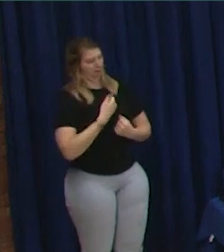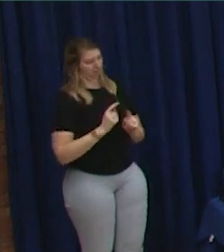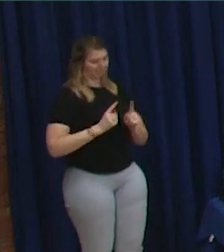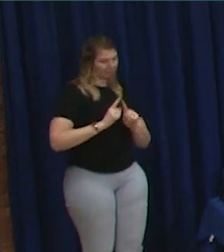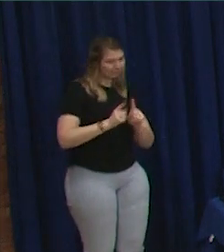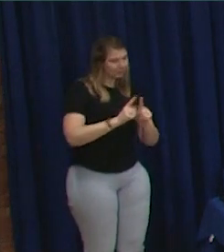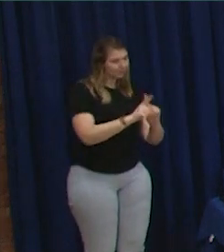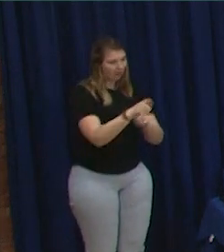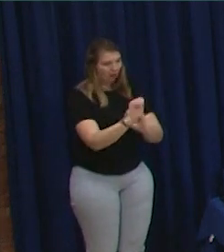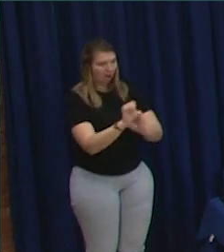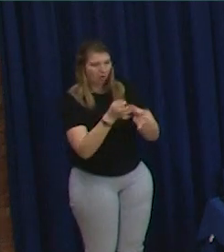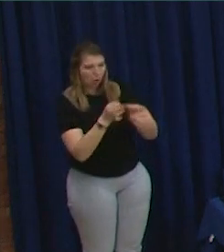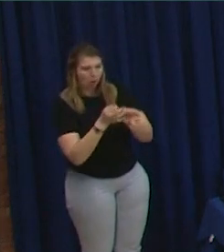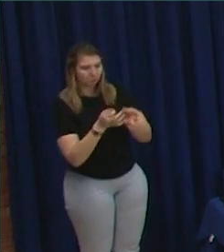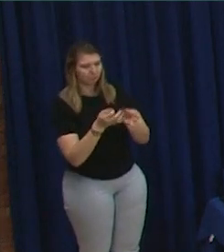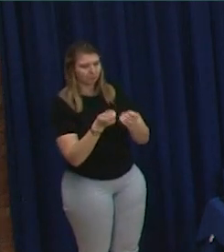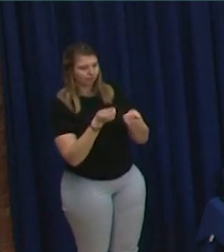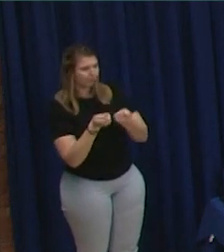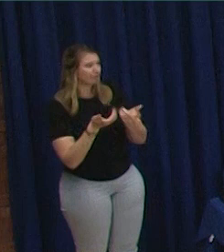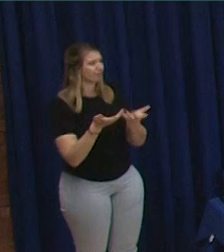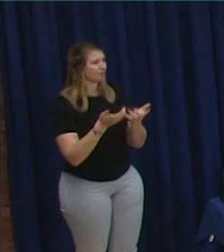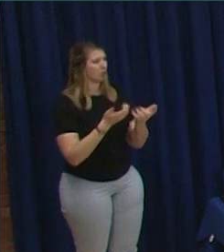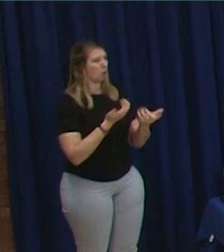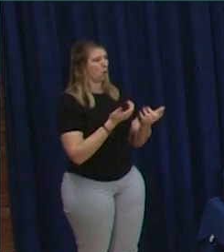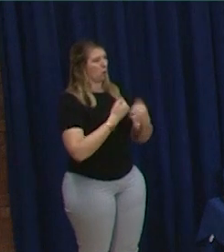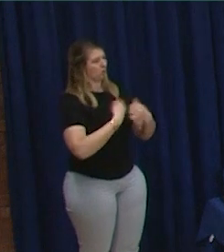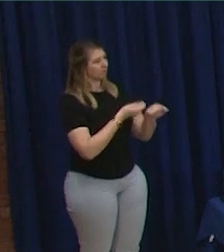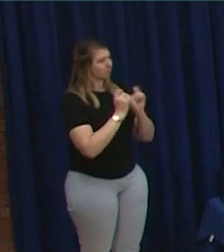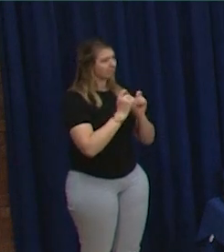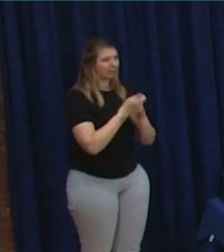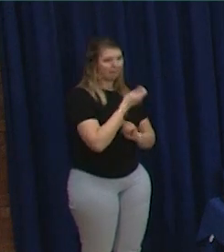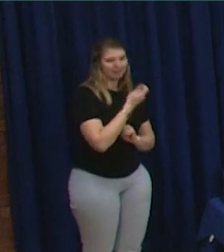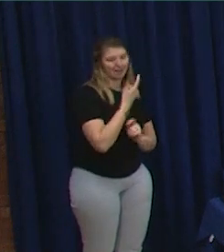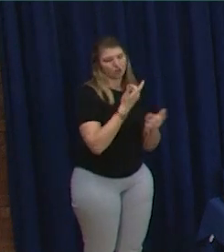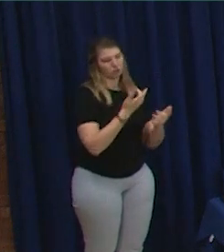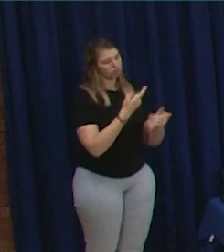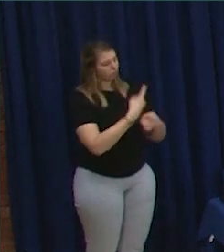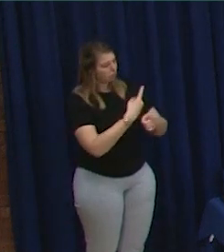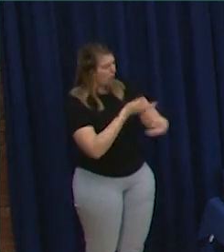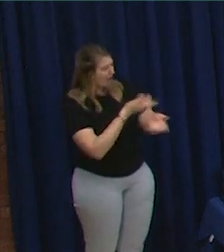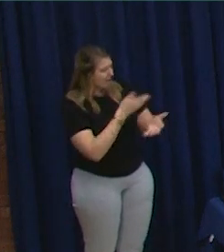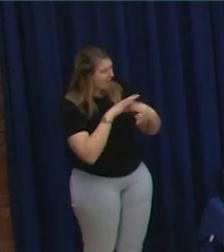suits us whether it's through medication, whether it's through talking therapy or any variety of